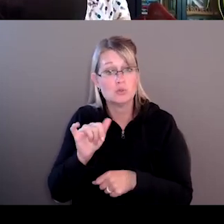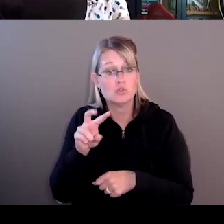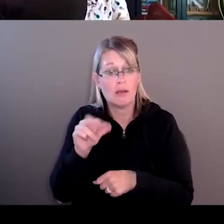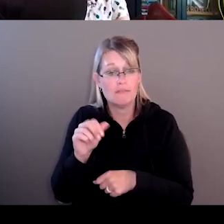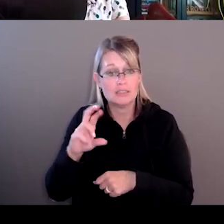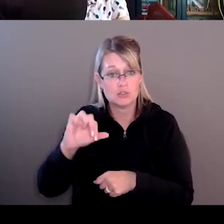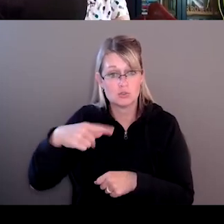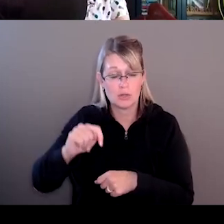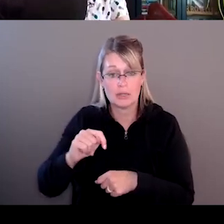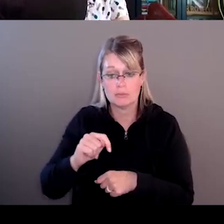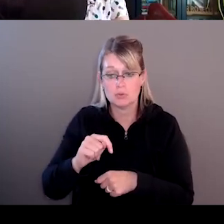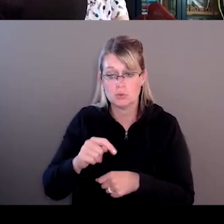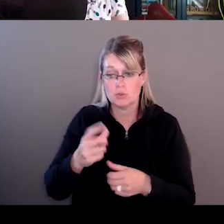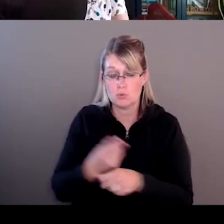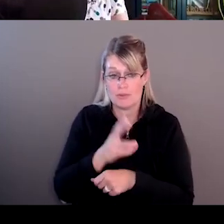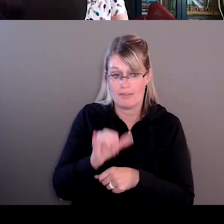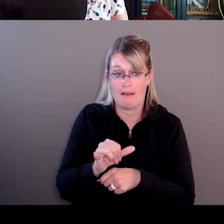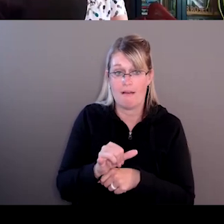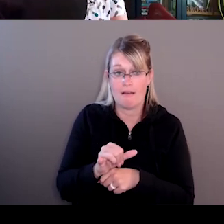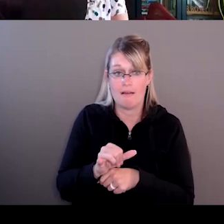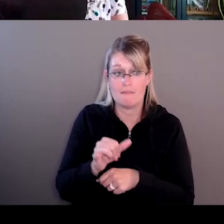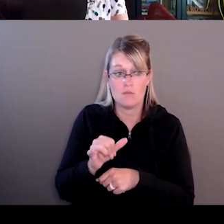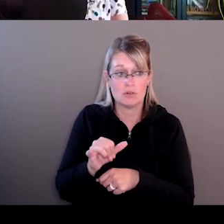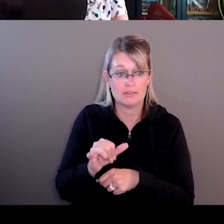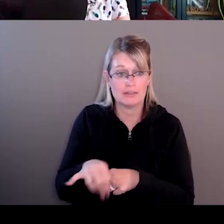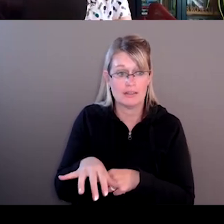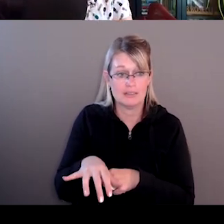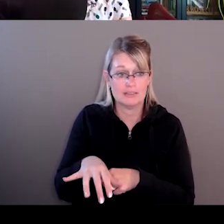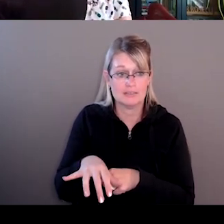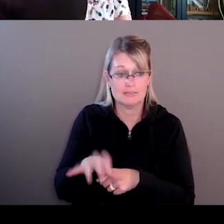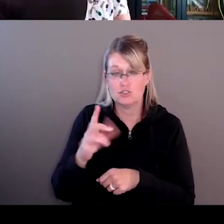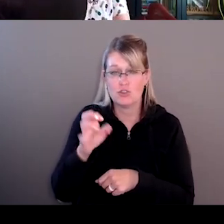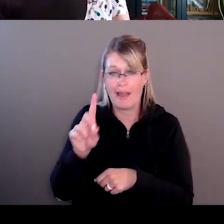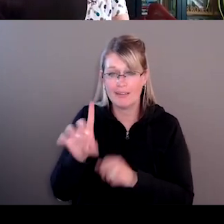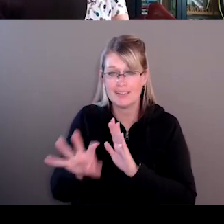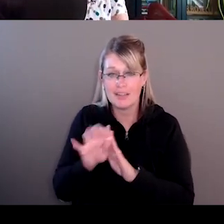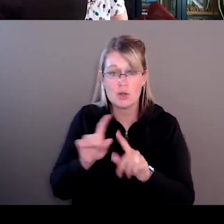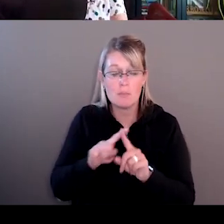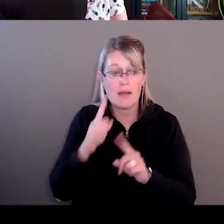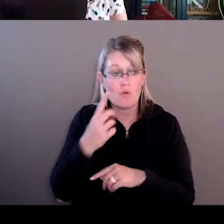sorting number and the nth selector but with support for all modern browsers, you